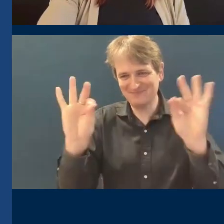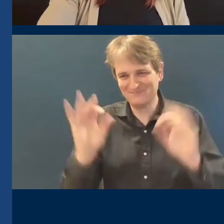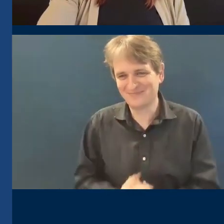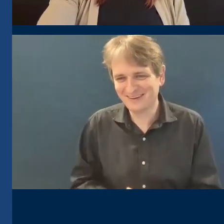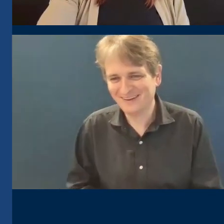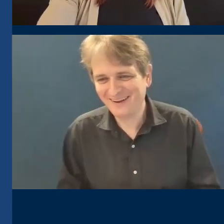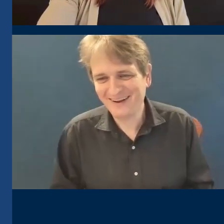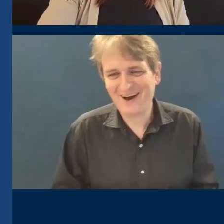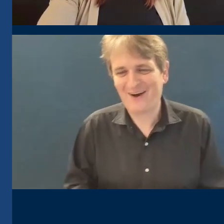Great